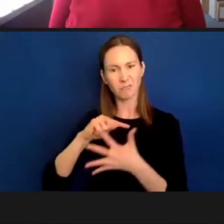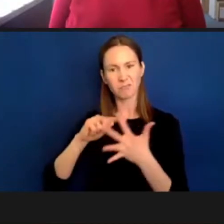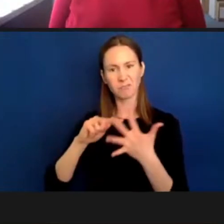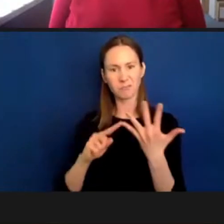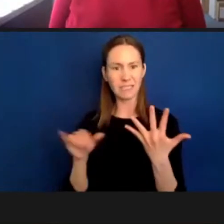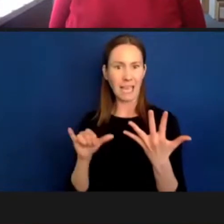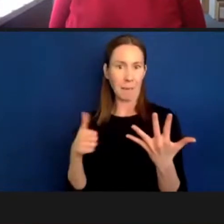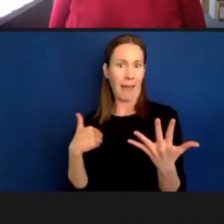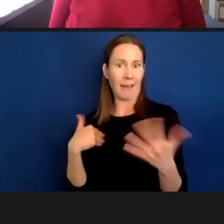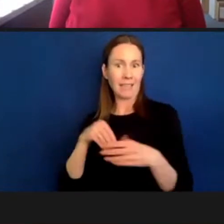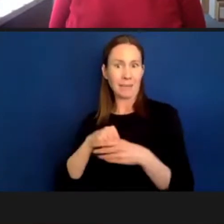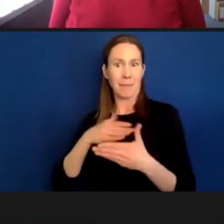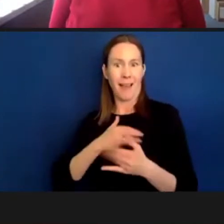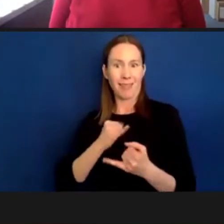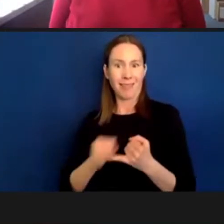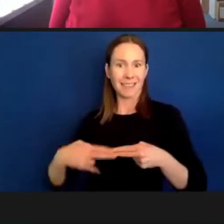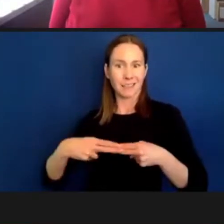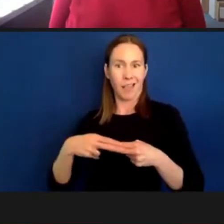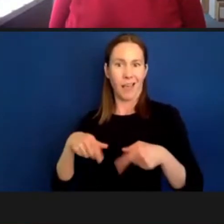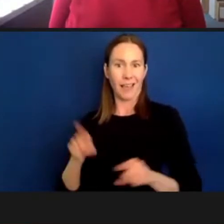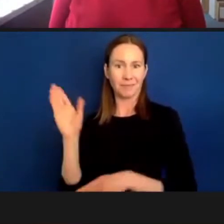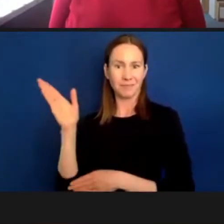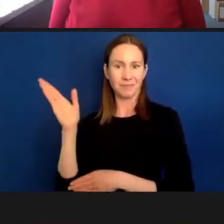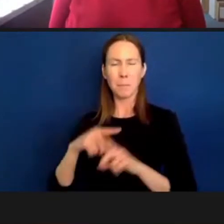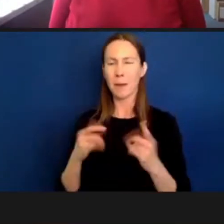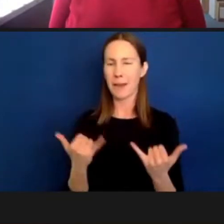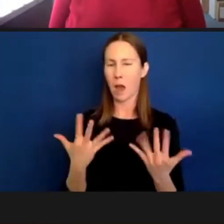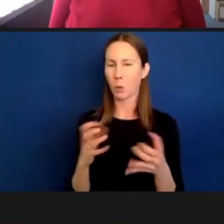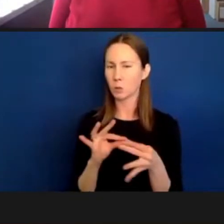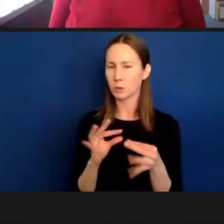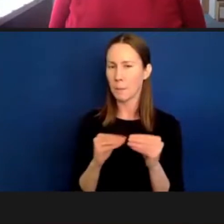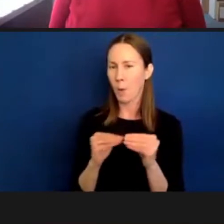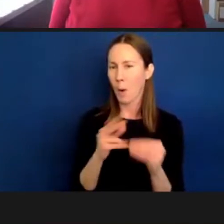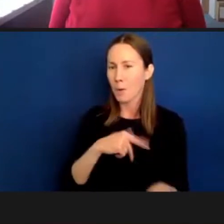But I want to get a little more personal about what it's going to take.